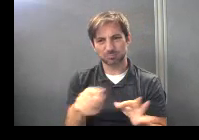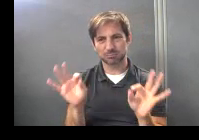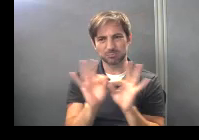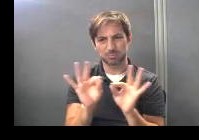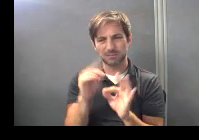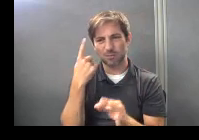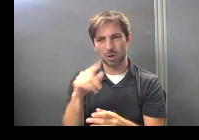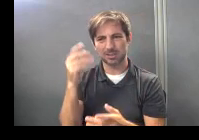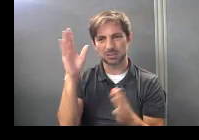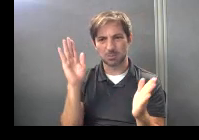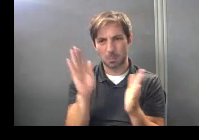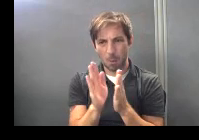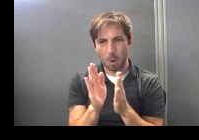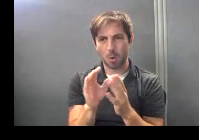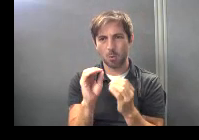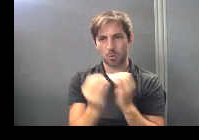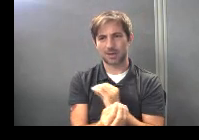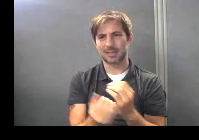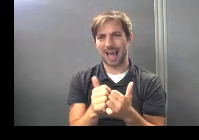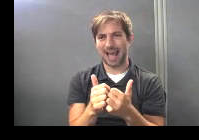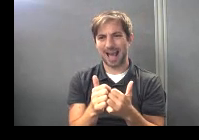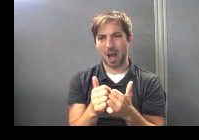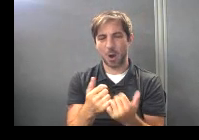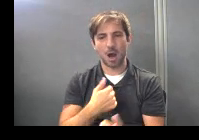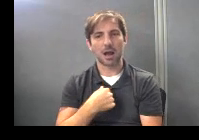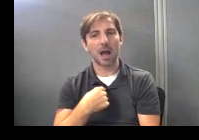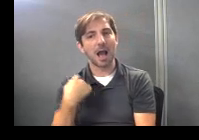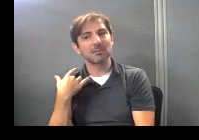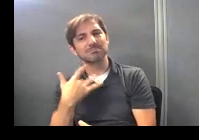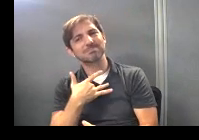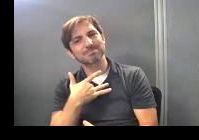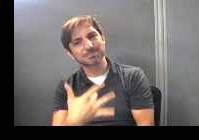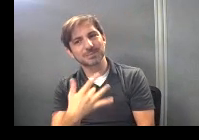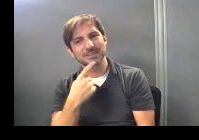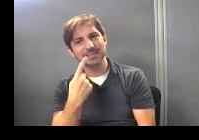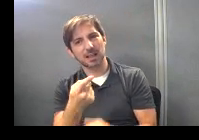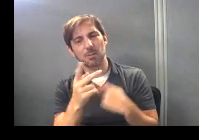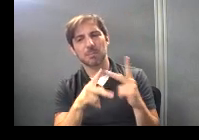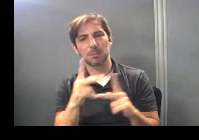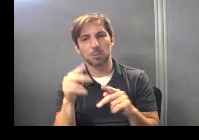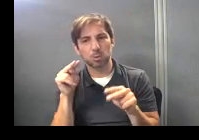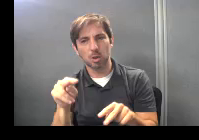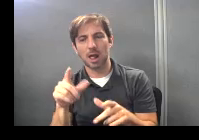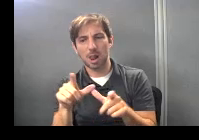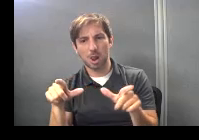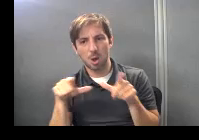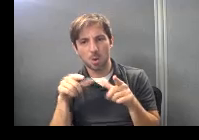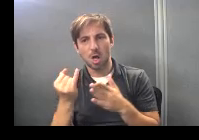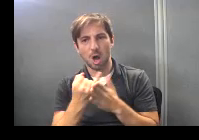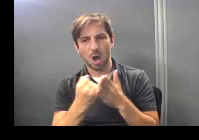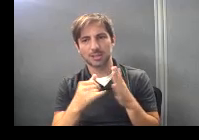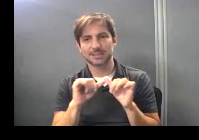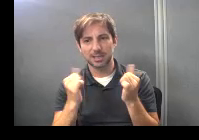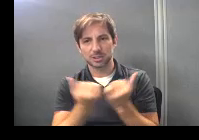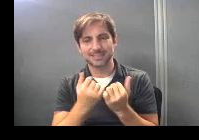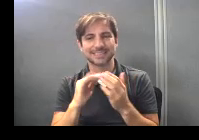I TELL PEOPLE TO LOOK TO THE LOCAL ART AGENCY, THE CITY OR COUNTY AGENCY, STATE